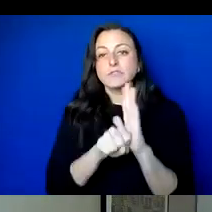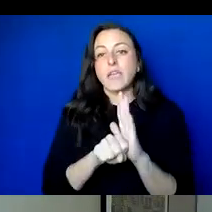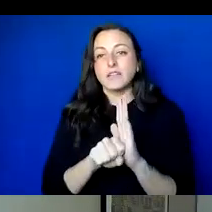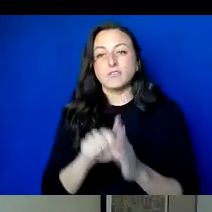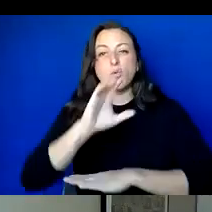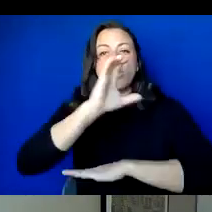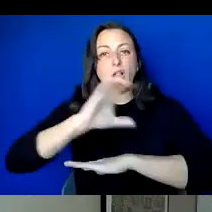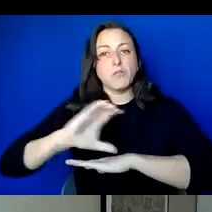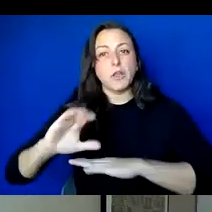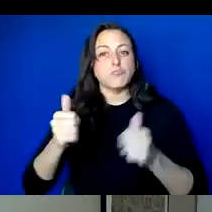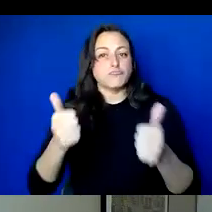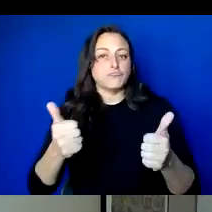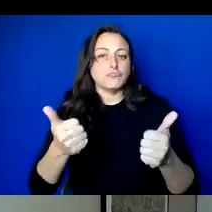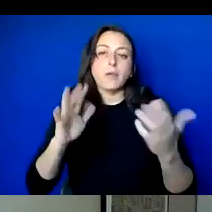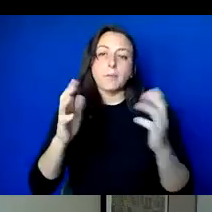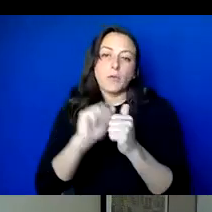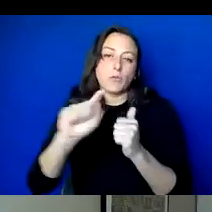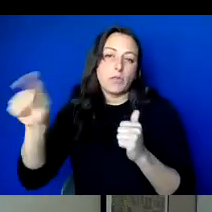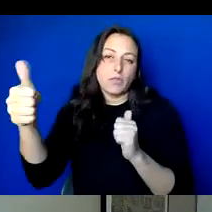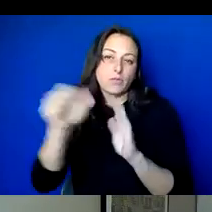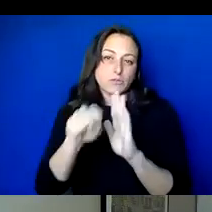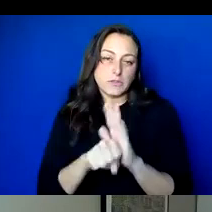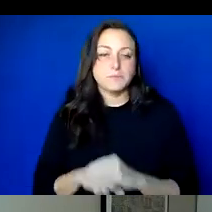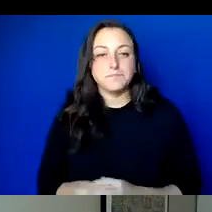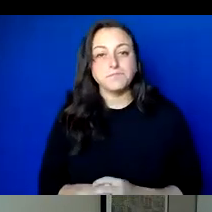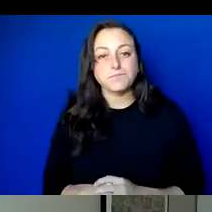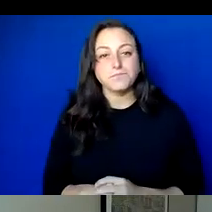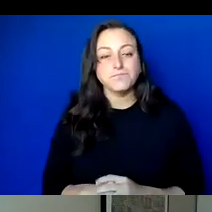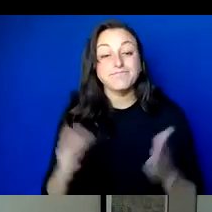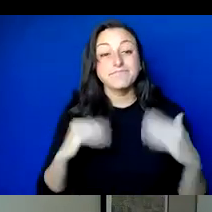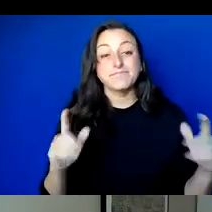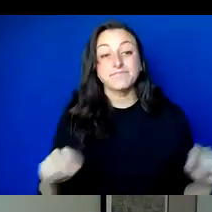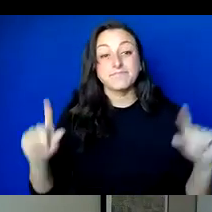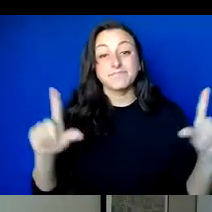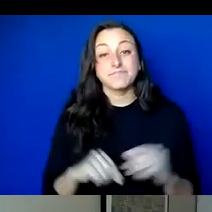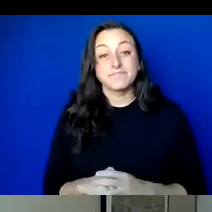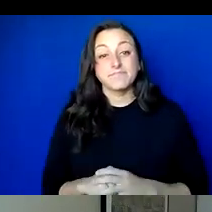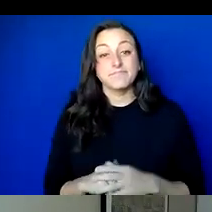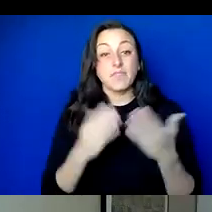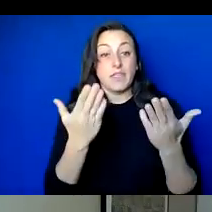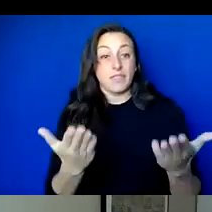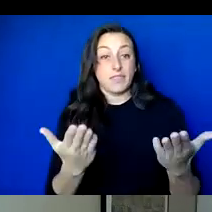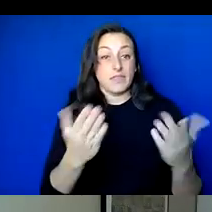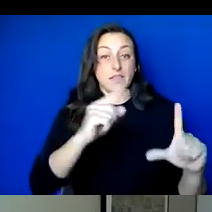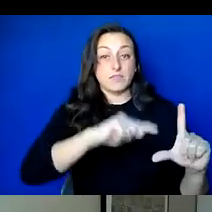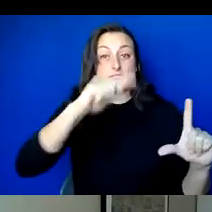compared to the rest of the country. Next slide. This figure shows you our hospitalization trends